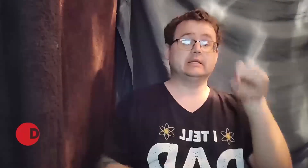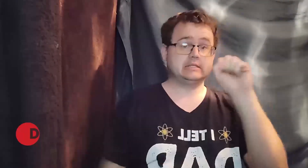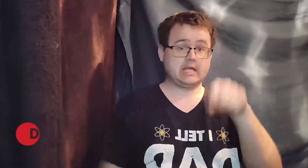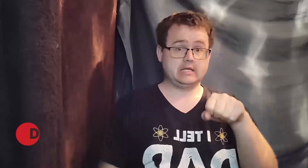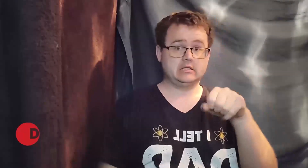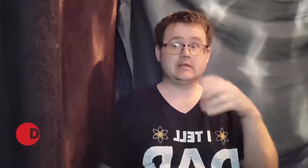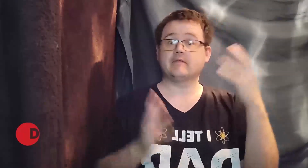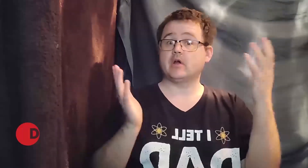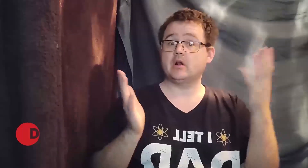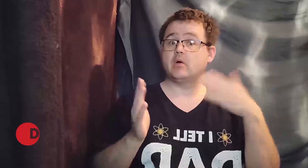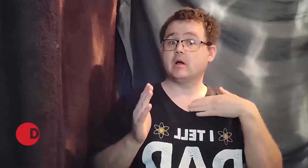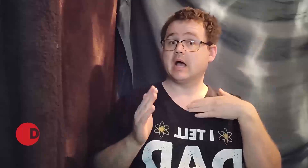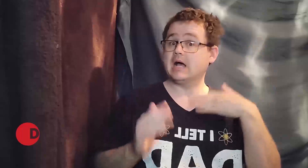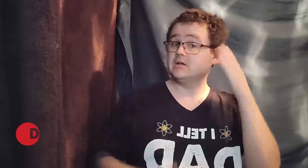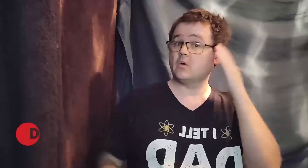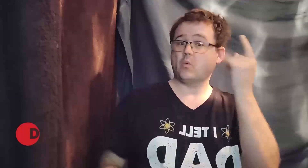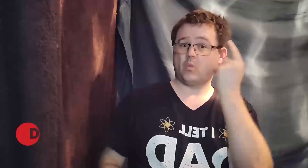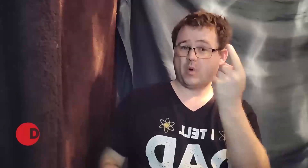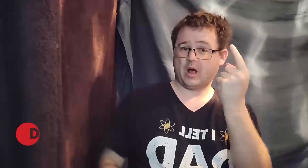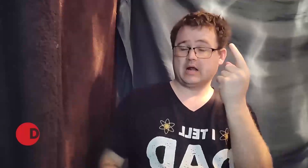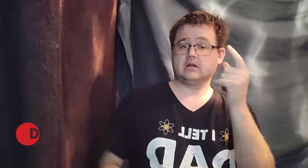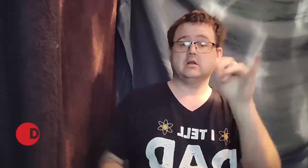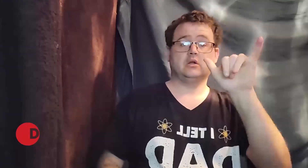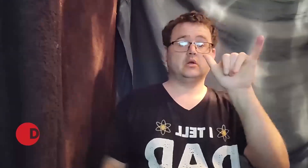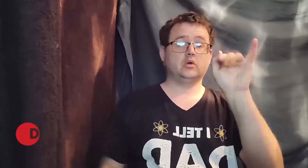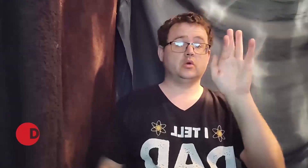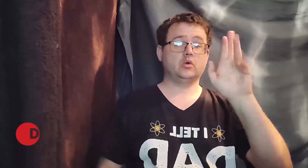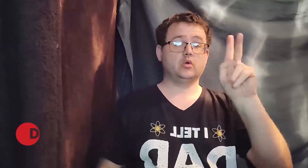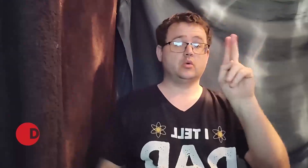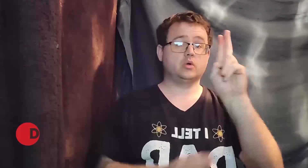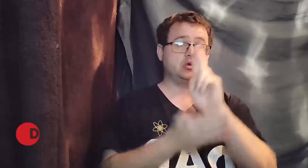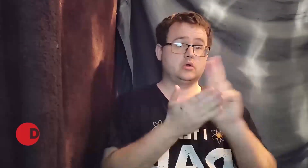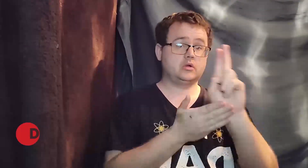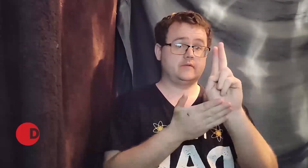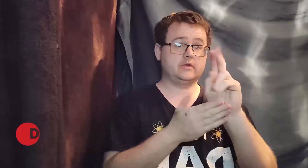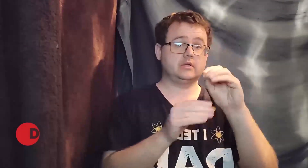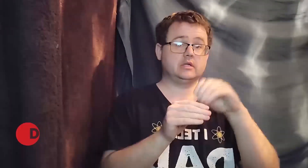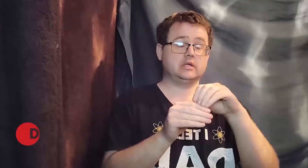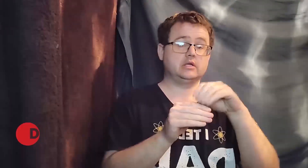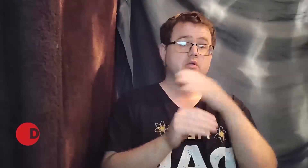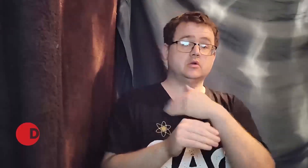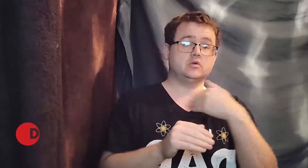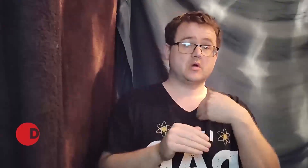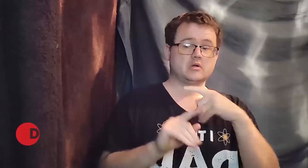Yes, I know one university called York University in Toronto.